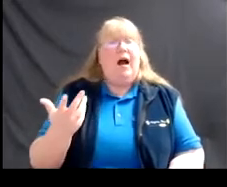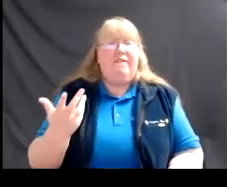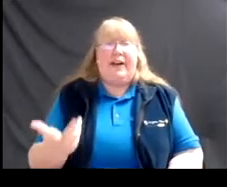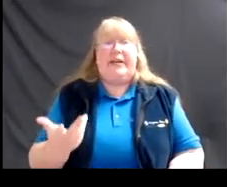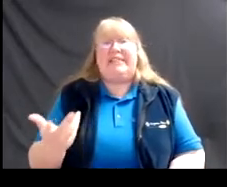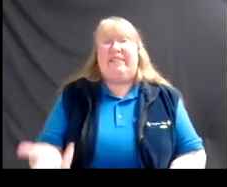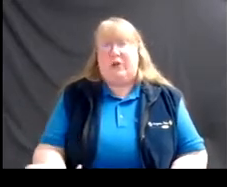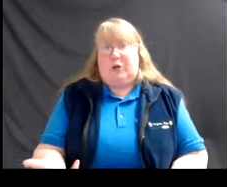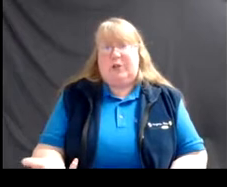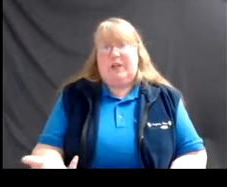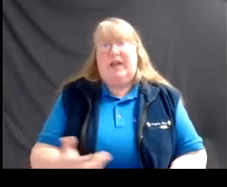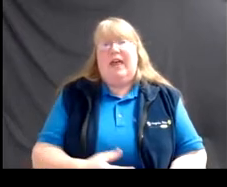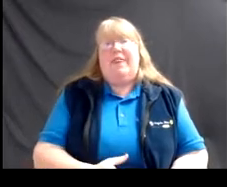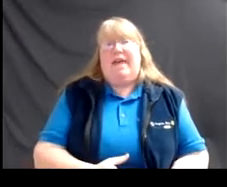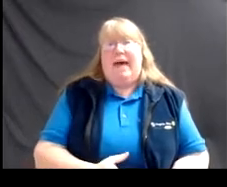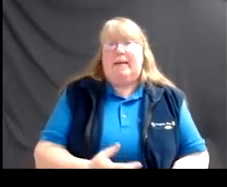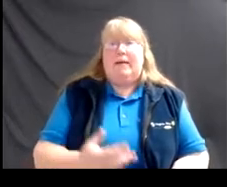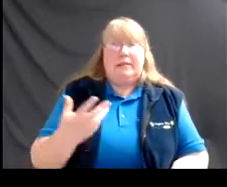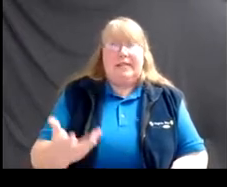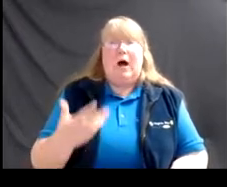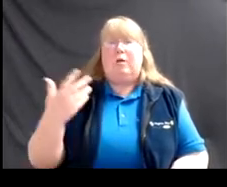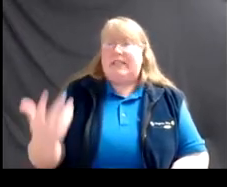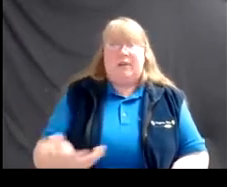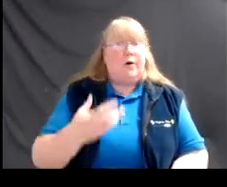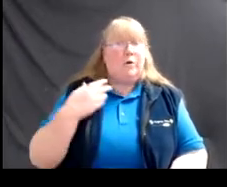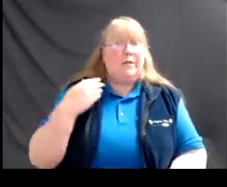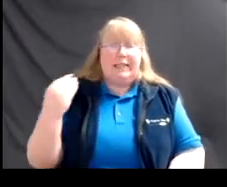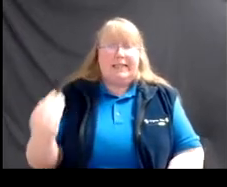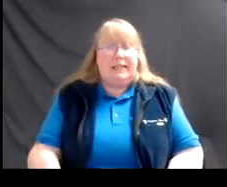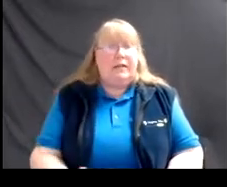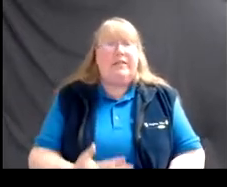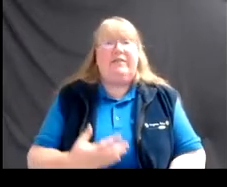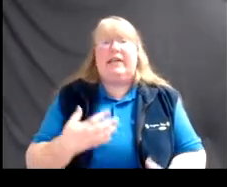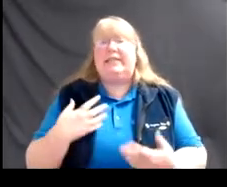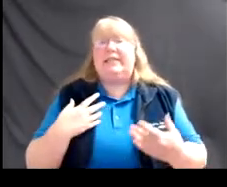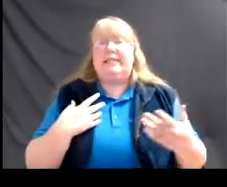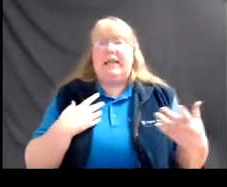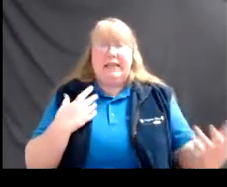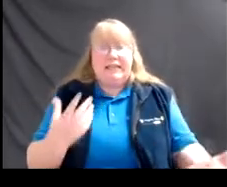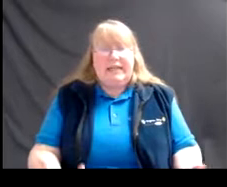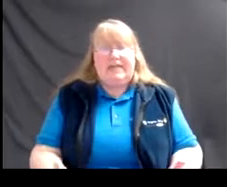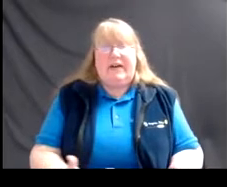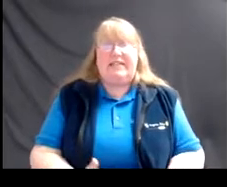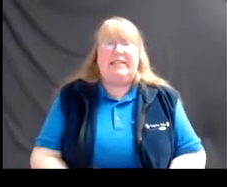of various vendors that sell telephones and signaling devices, listening devices.